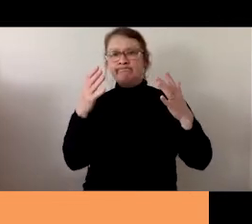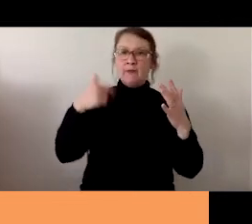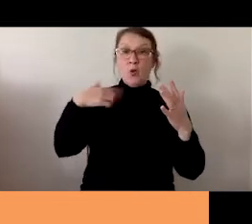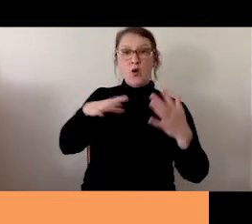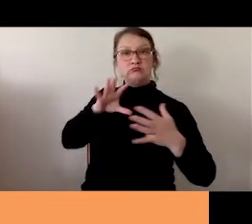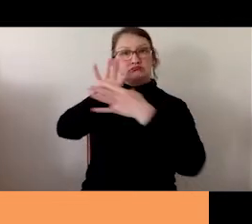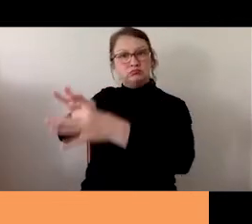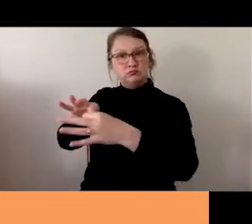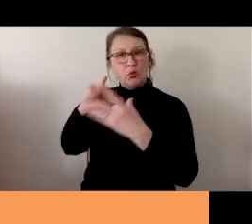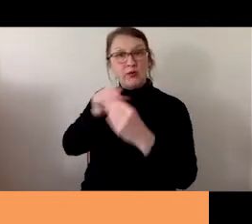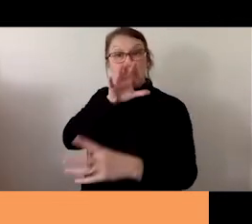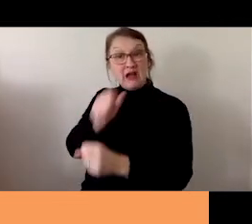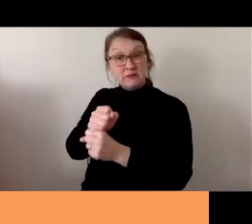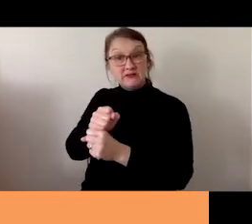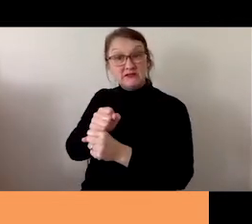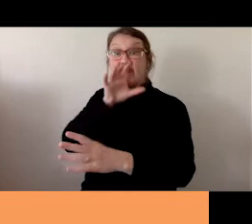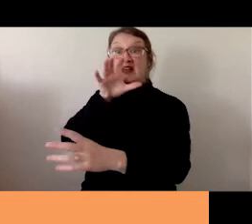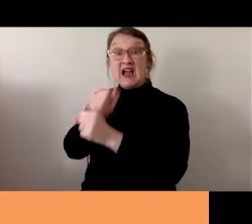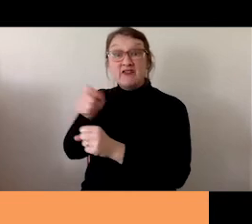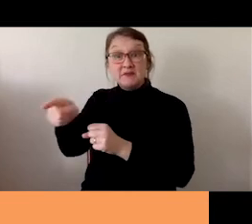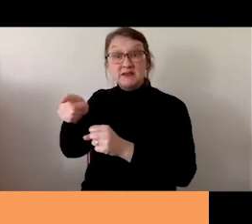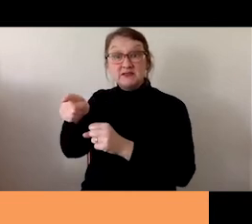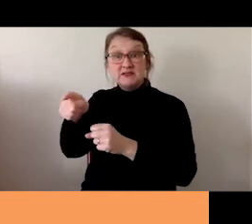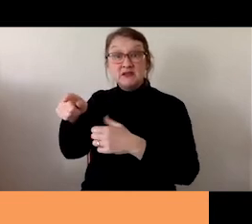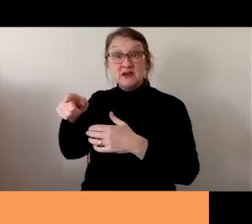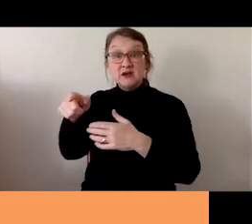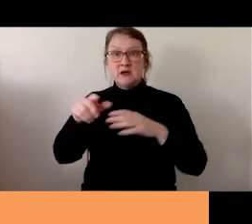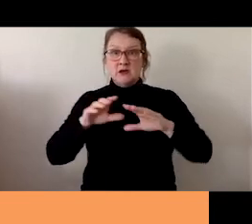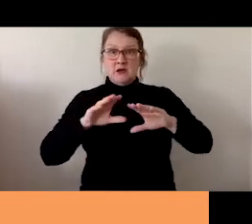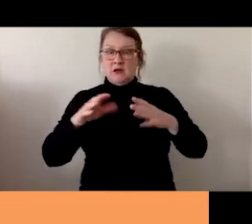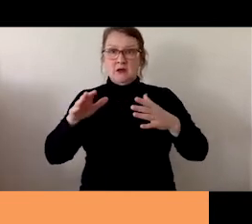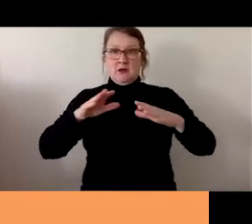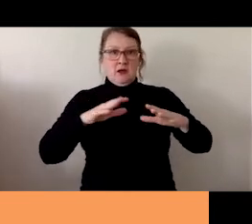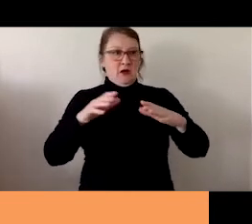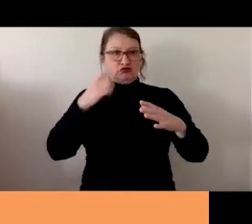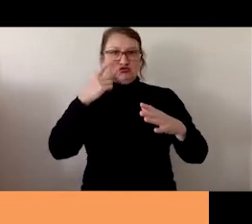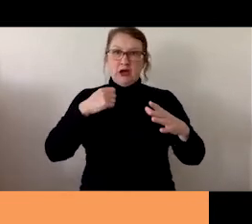their time is paused. Their work is primarily focused on COVID and recovery.